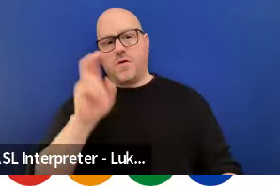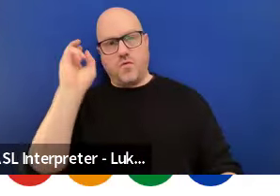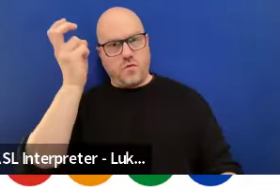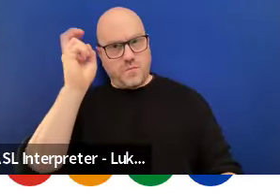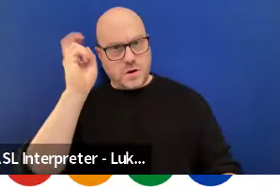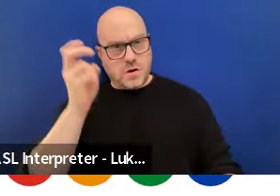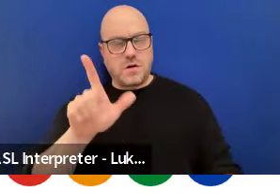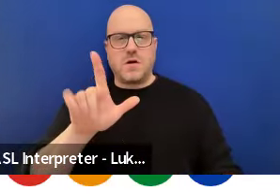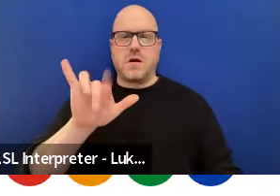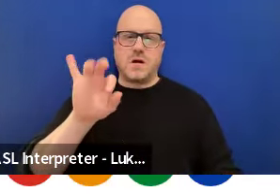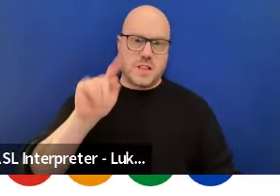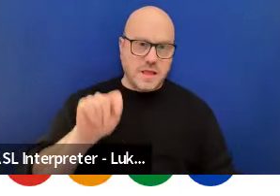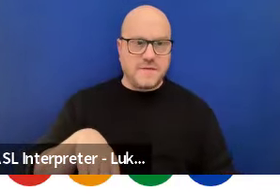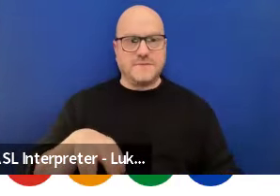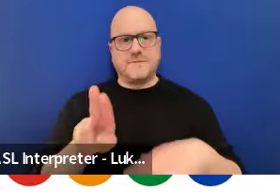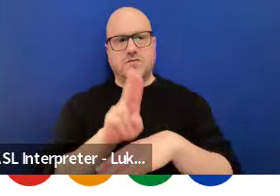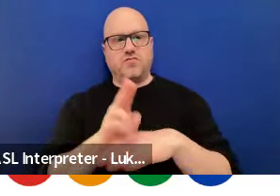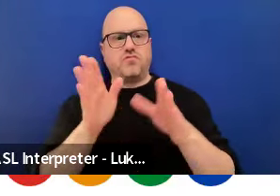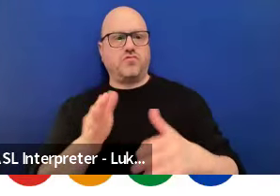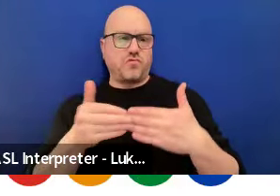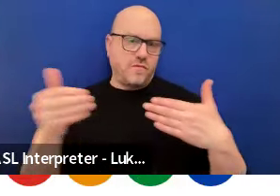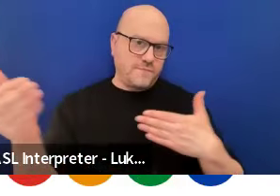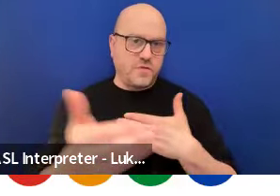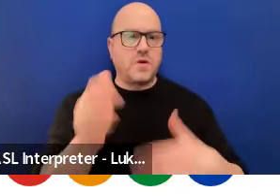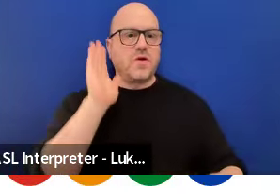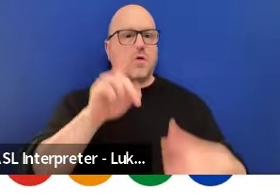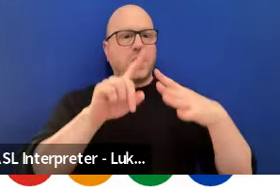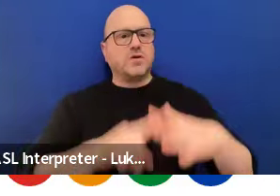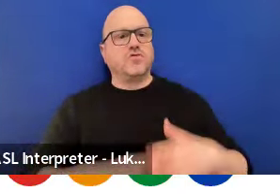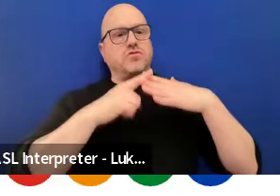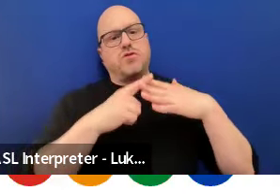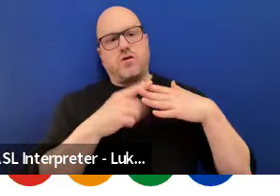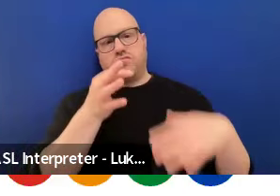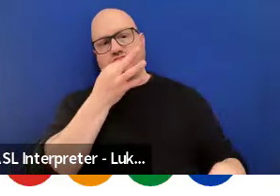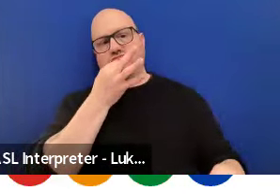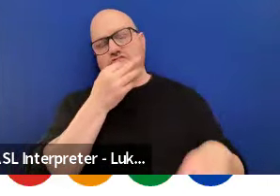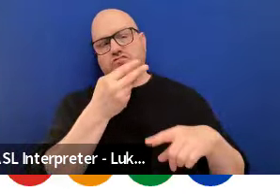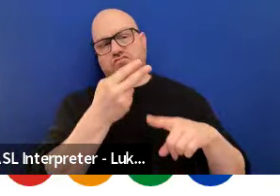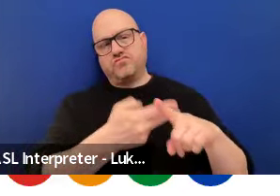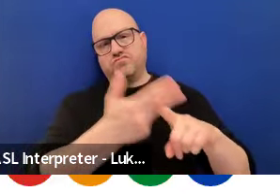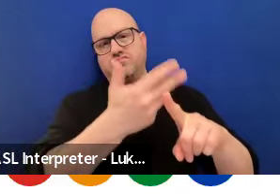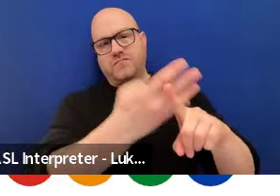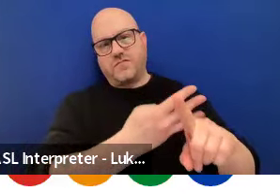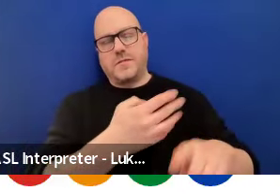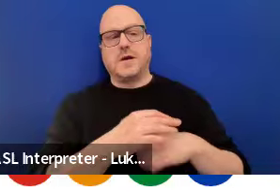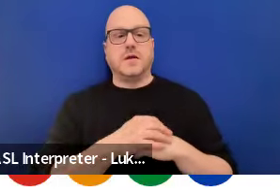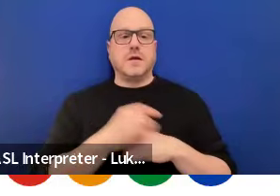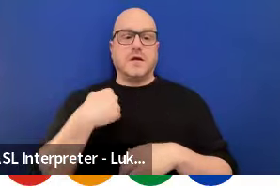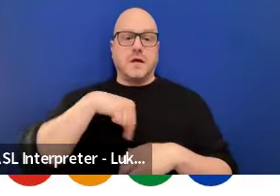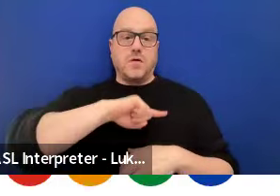WHERE THE AWARDS WERE APPROVED FOR UBER, LYFT, AND UZURV GOING FORWARD, WHICH